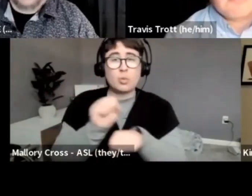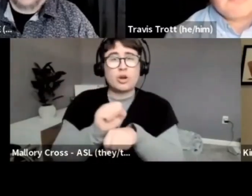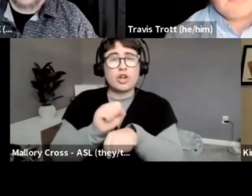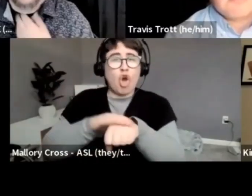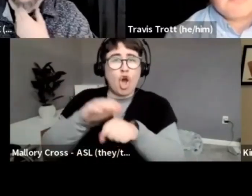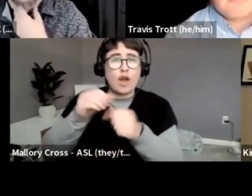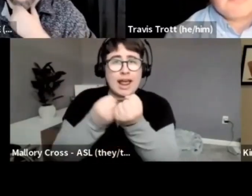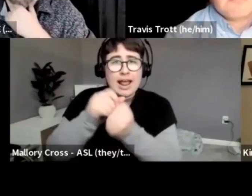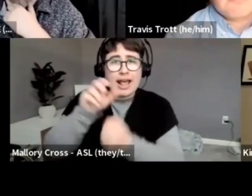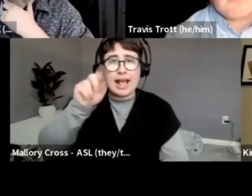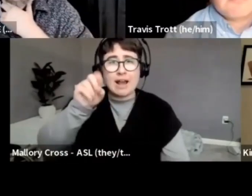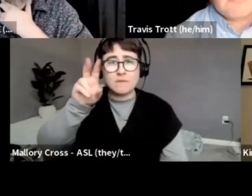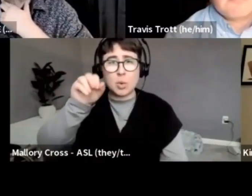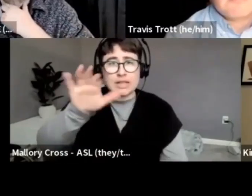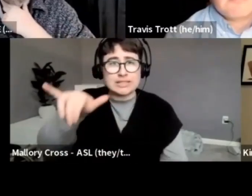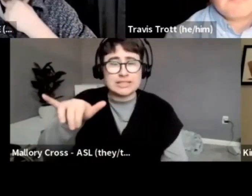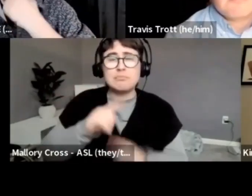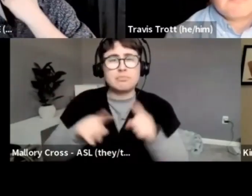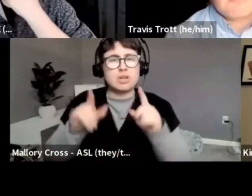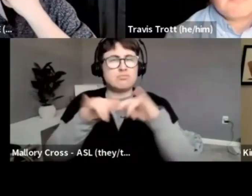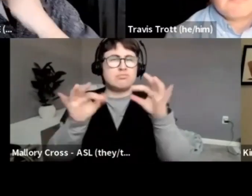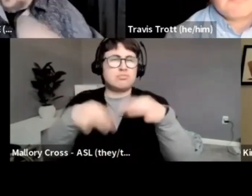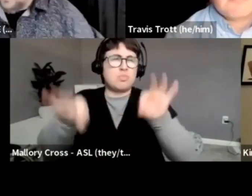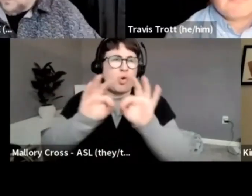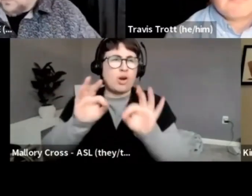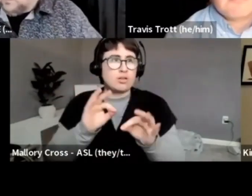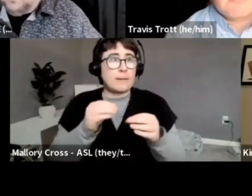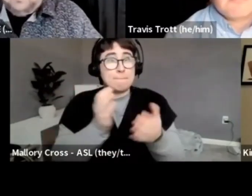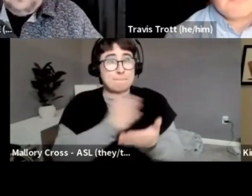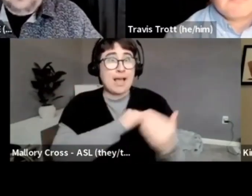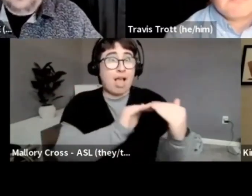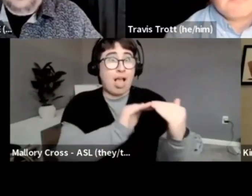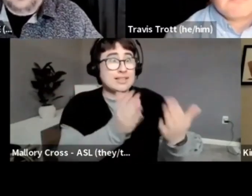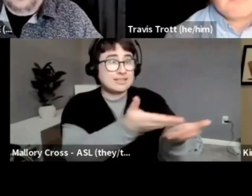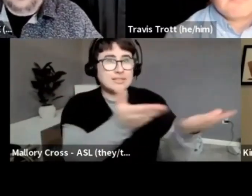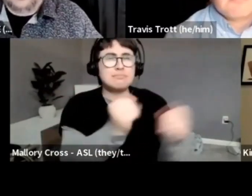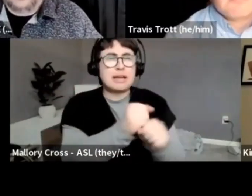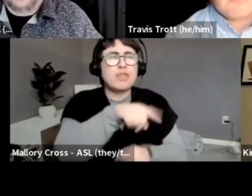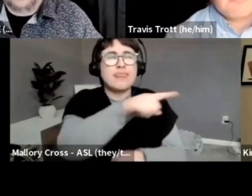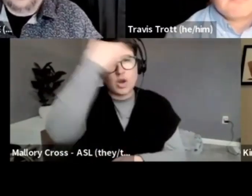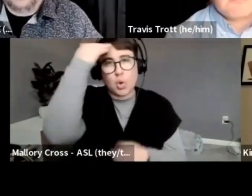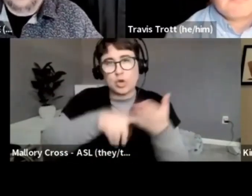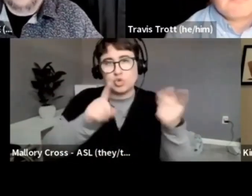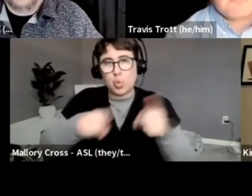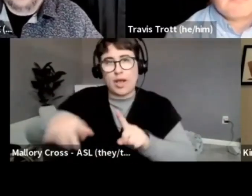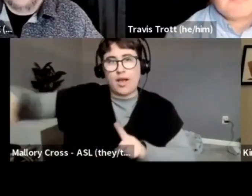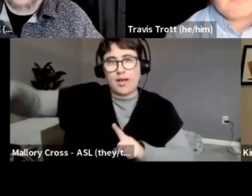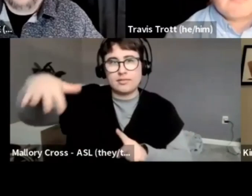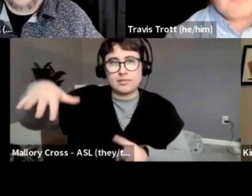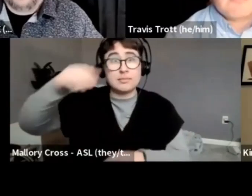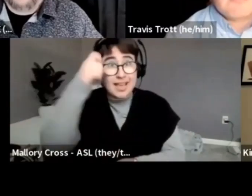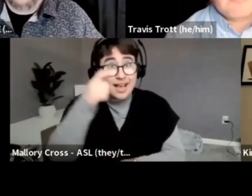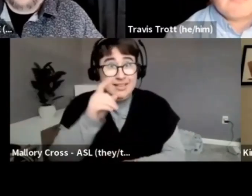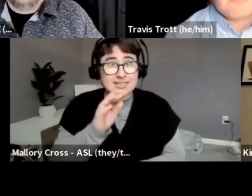but like making sure that my colleagues know about what's happening because things are going to come up in session